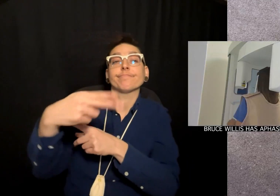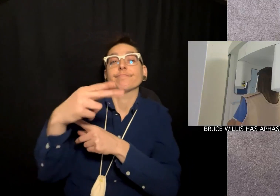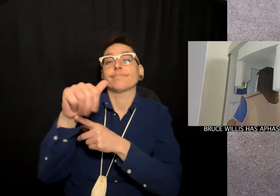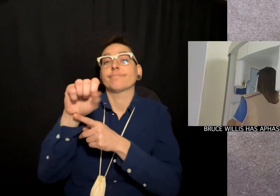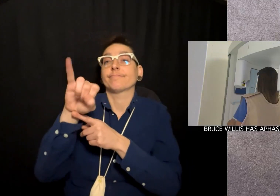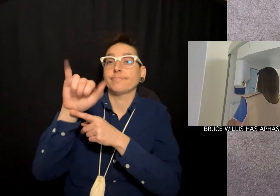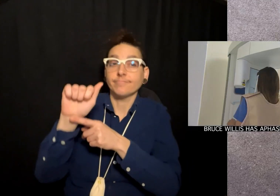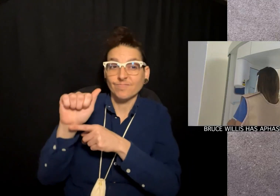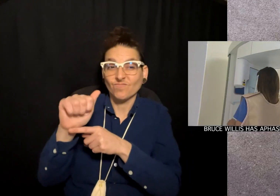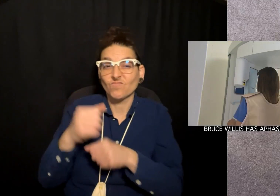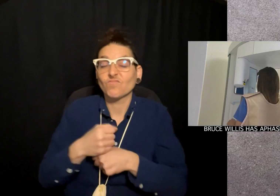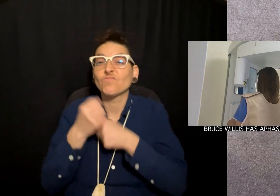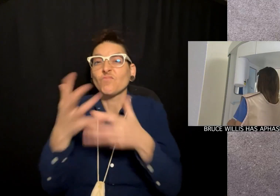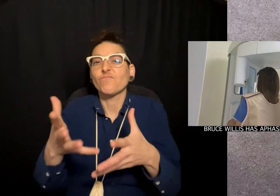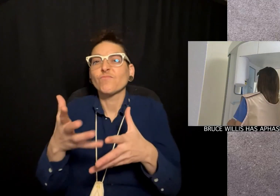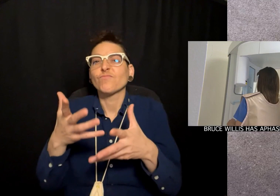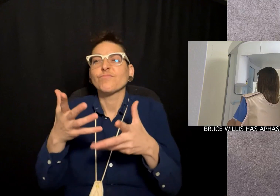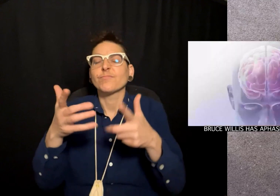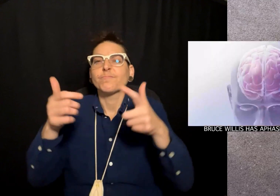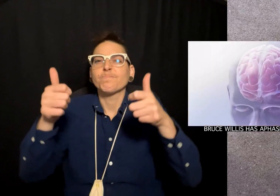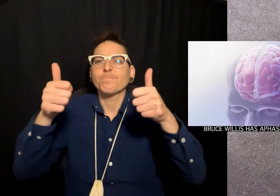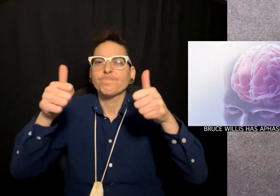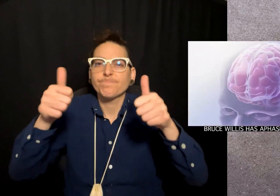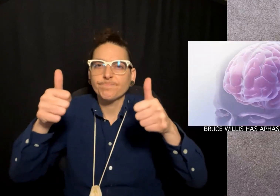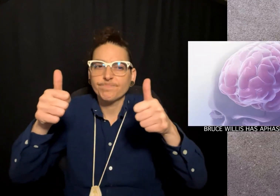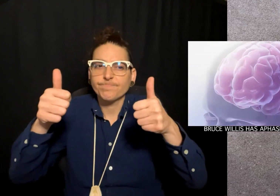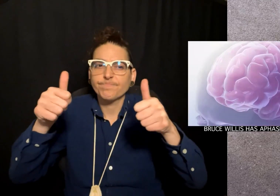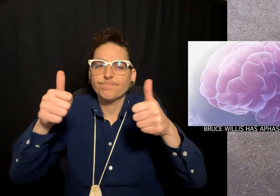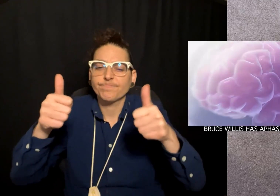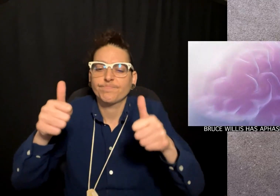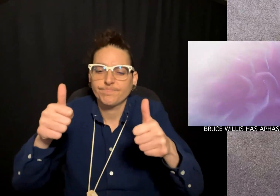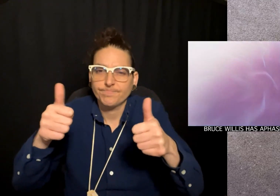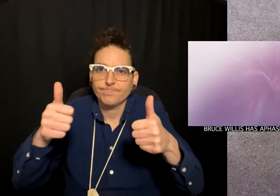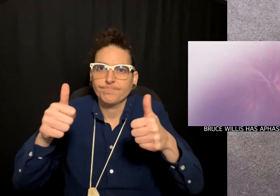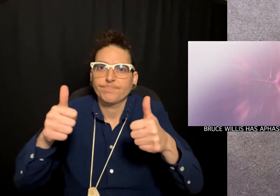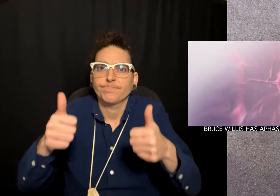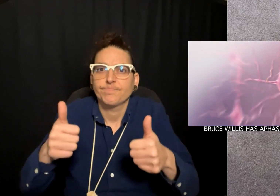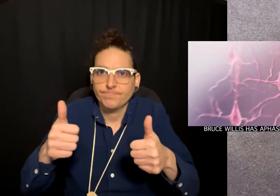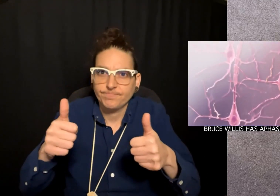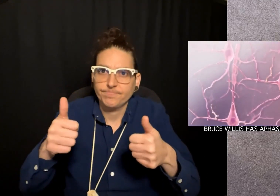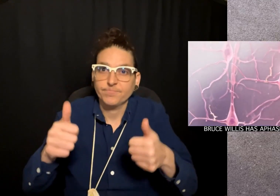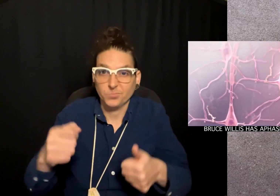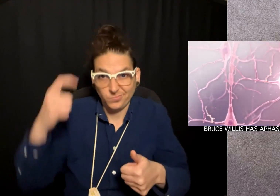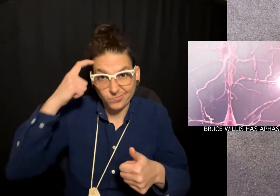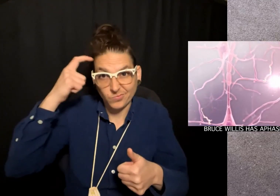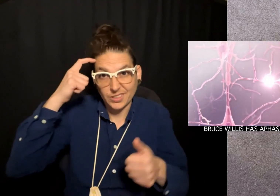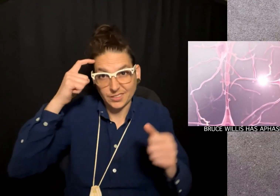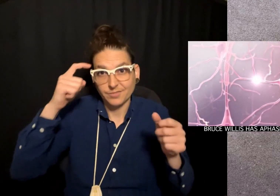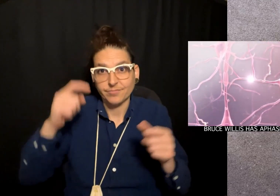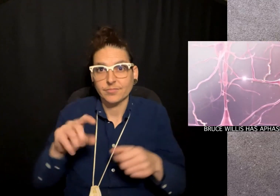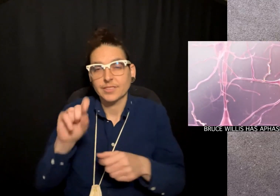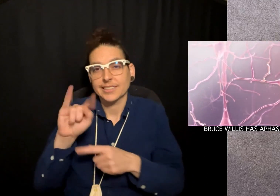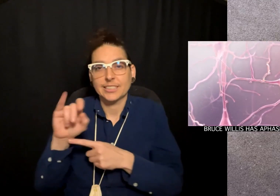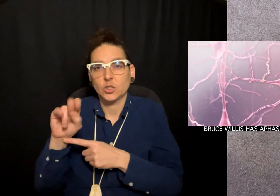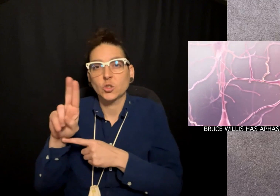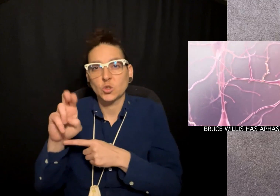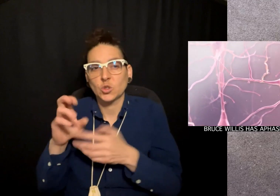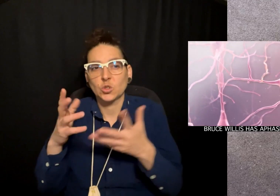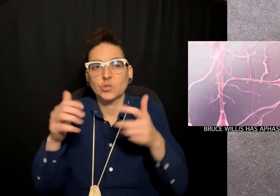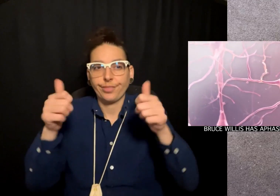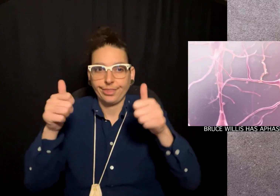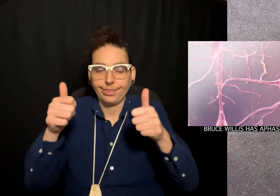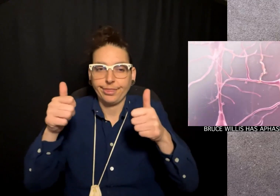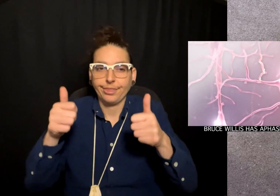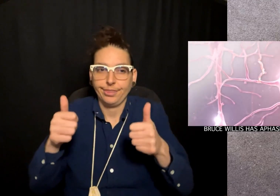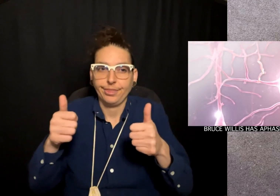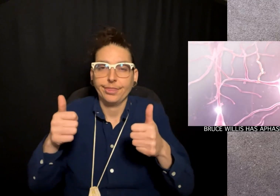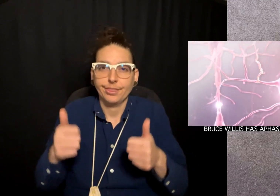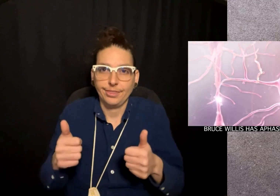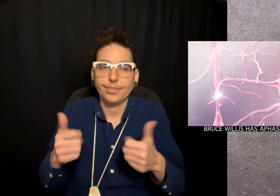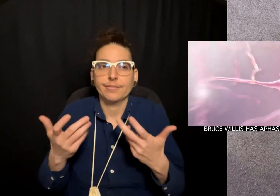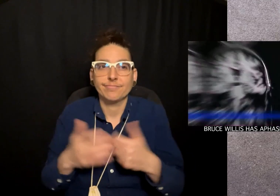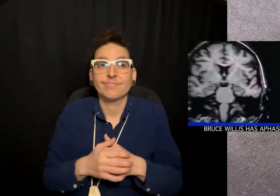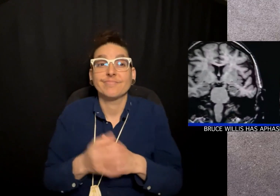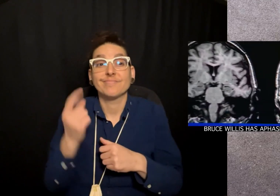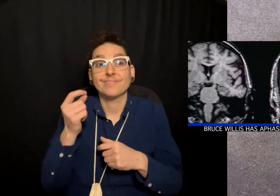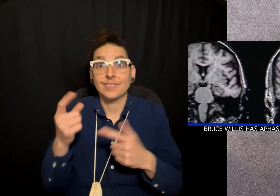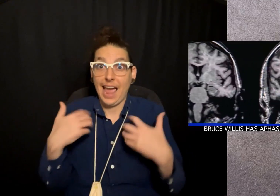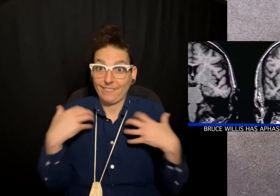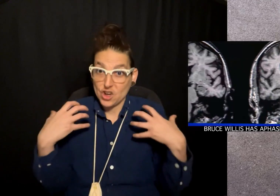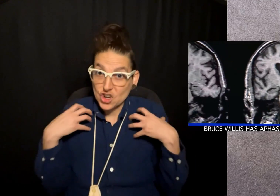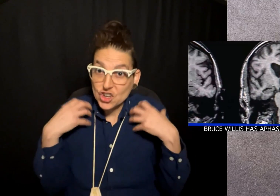but the other progressive type of aphasia causes a gradual deterioration of brain tissue